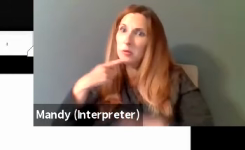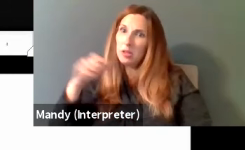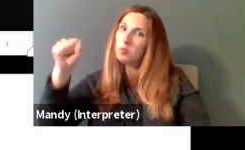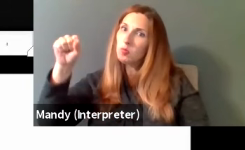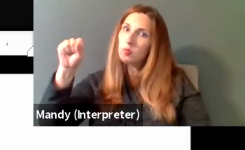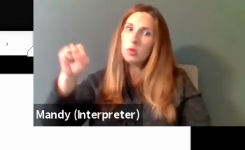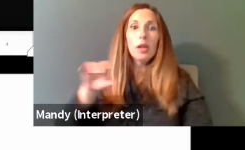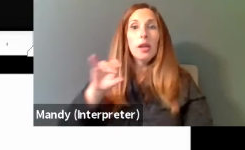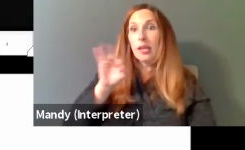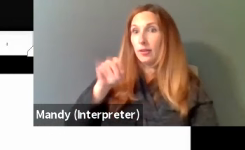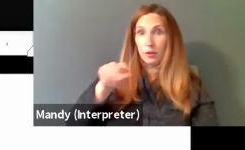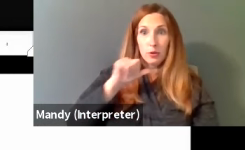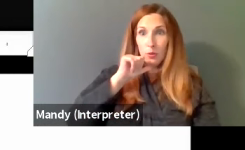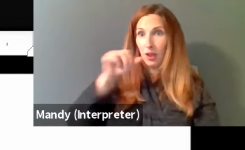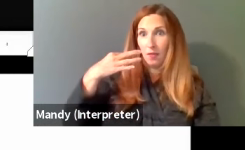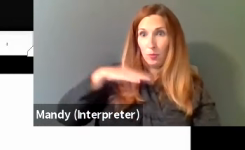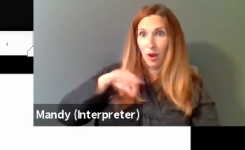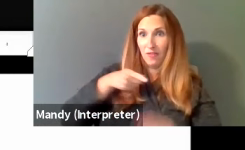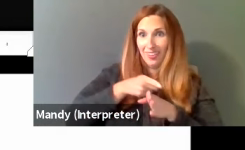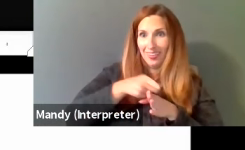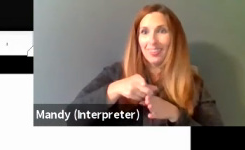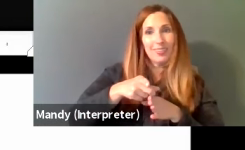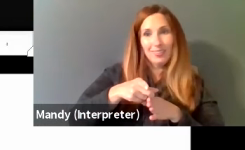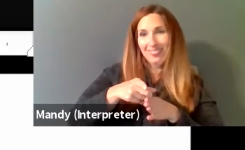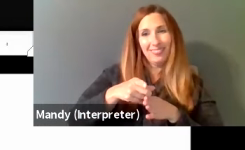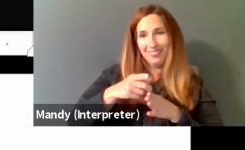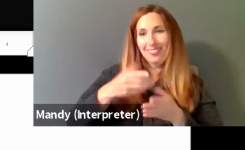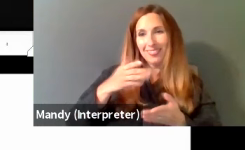and you've always been in a not-for-profit, the answer's probably no.